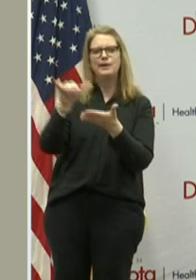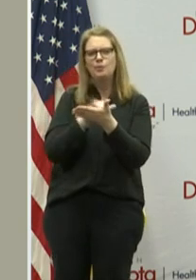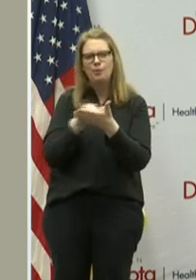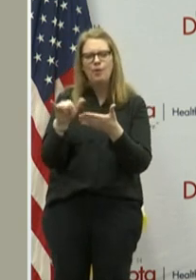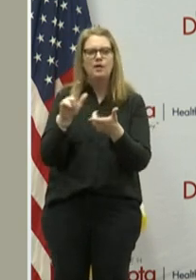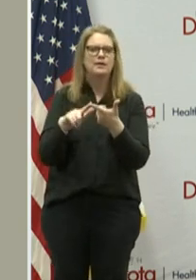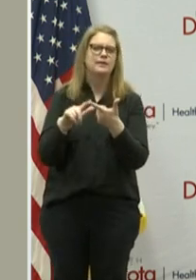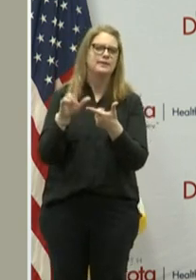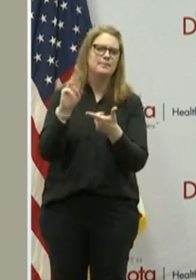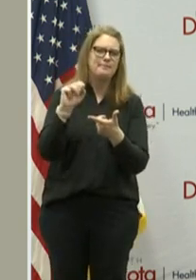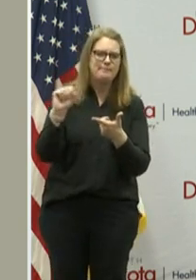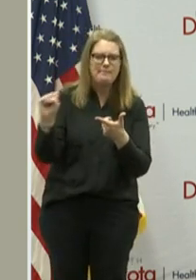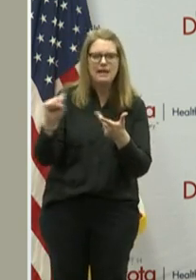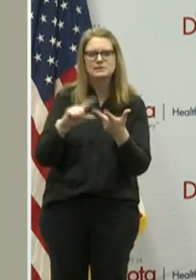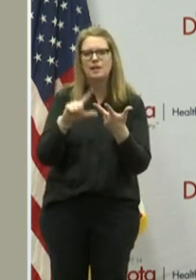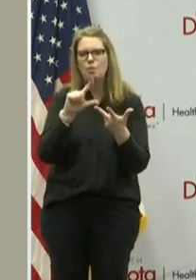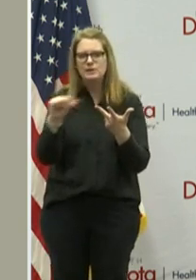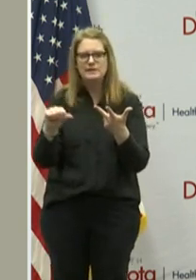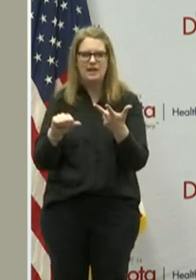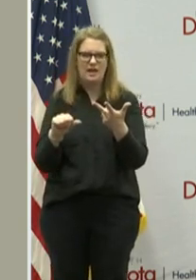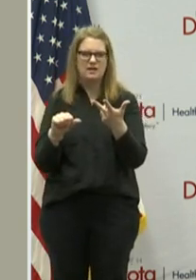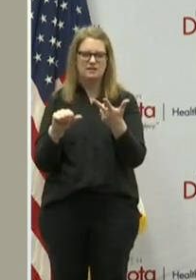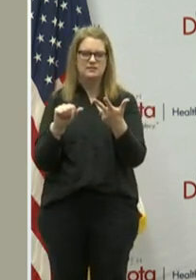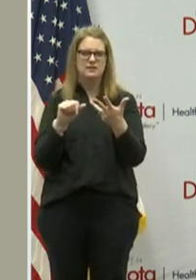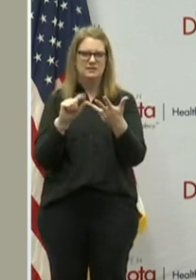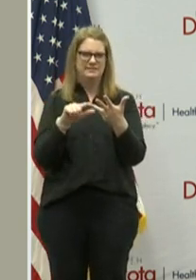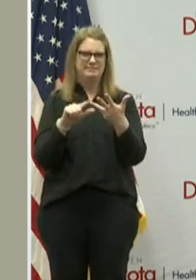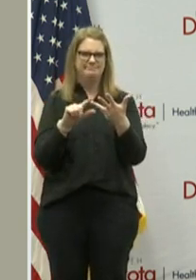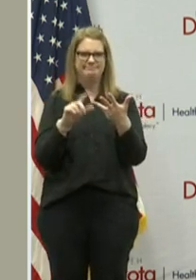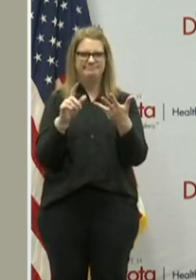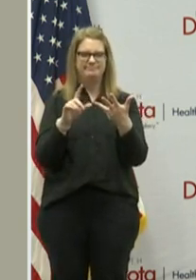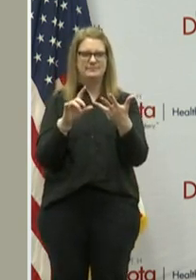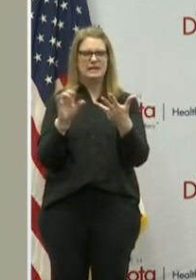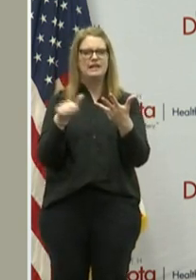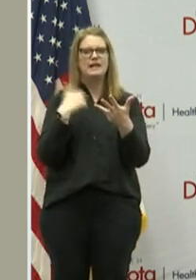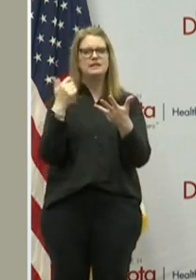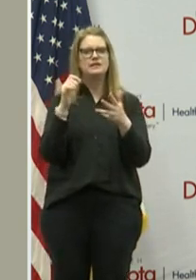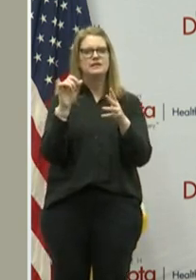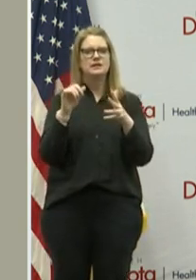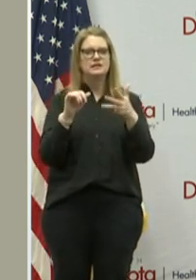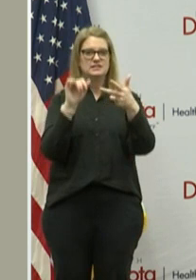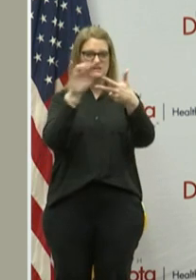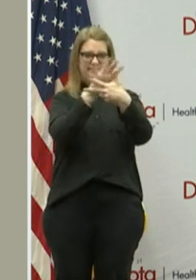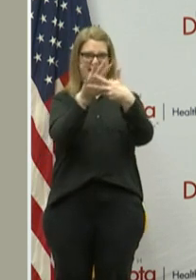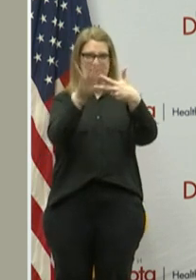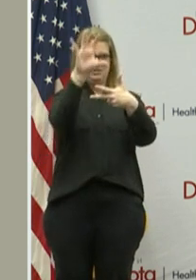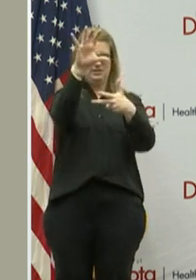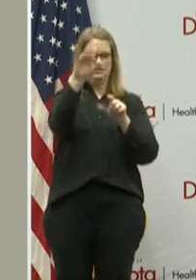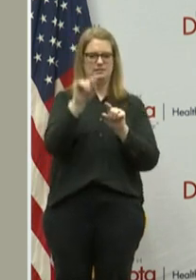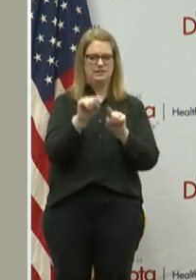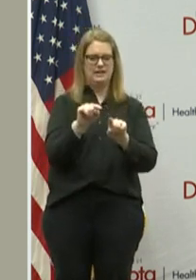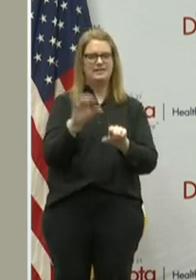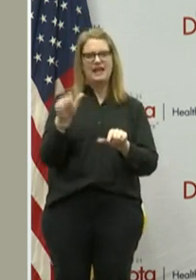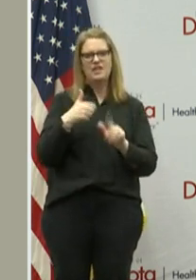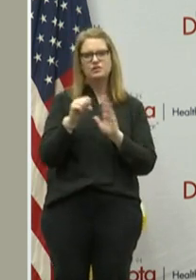FIRST FOUR STATES ON THE LIST ARE STATES THAT RECEIVED AN